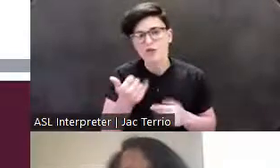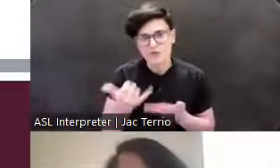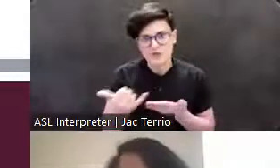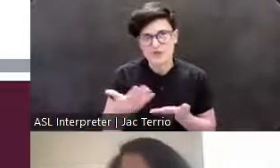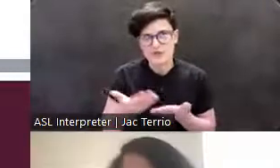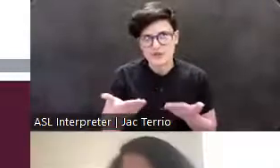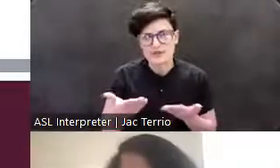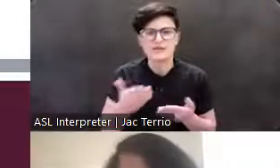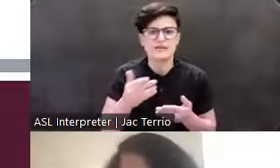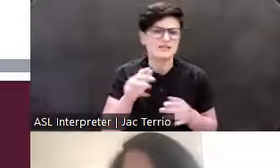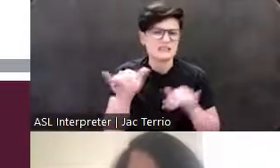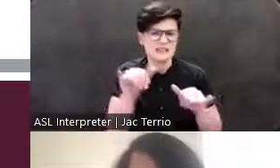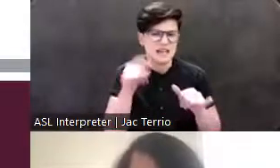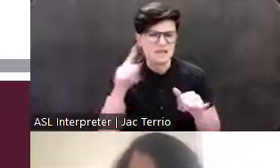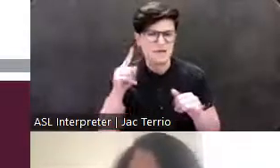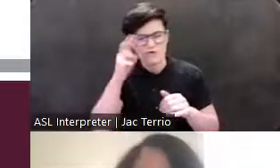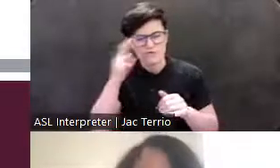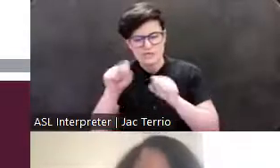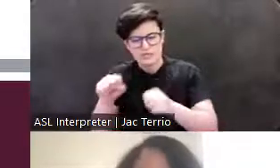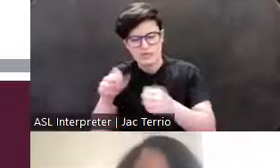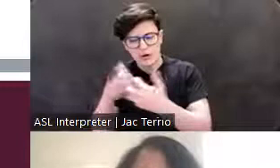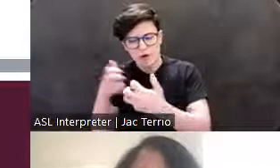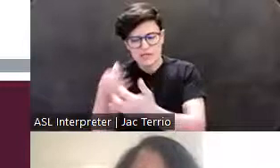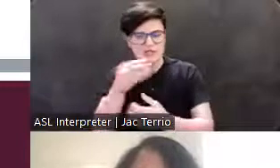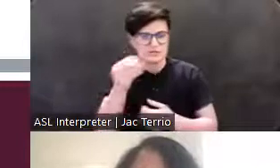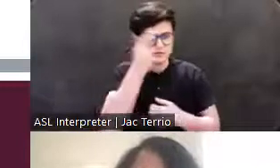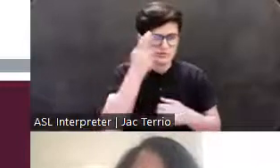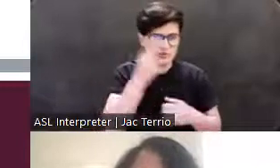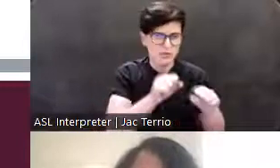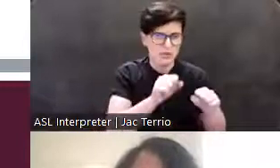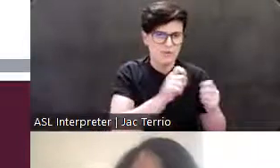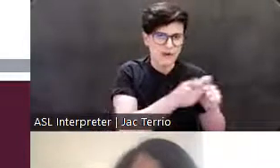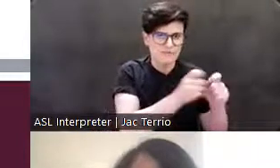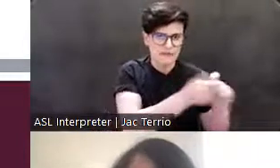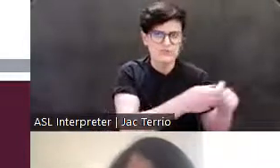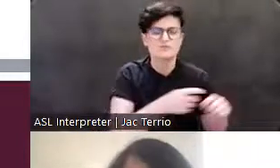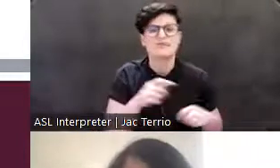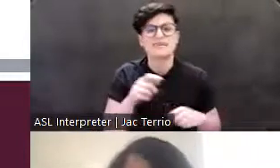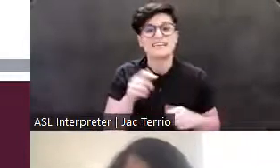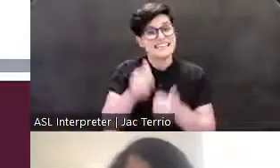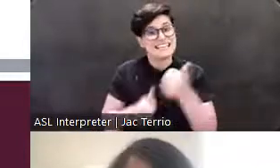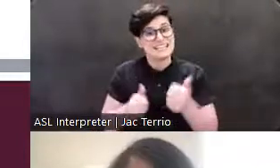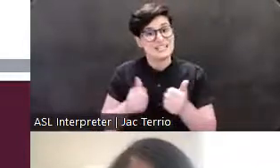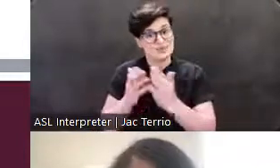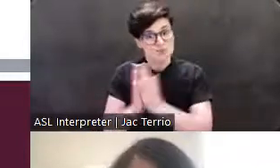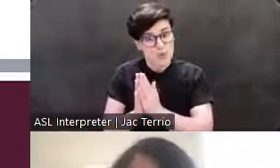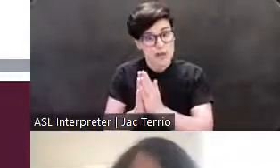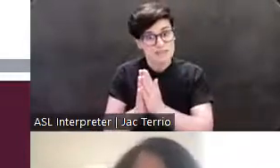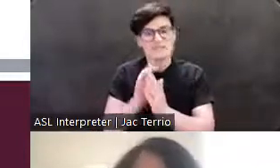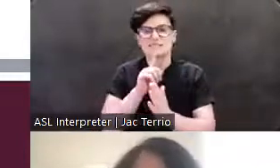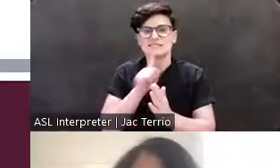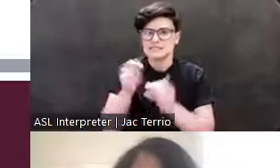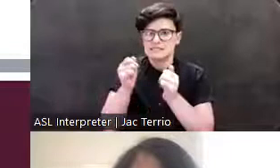and reasonable modification -- but each request is an individualized request.